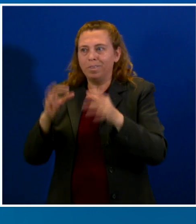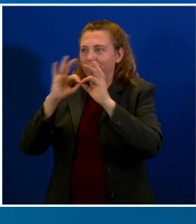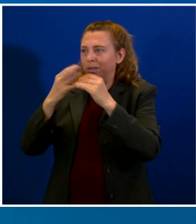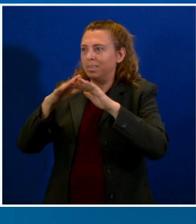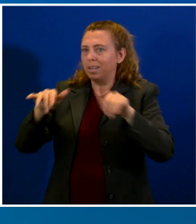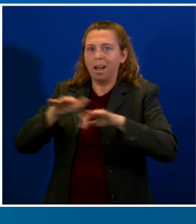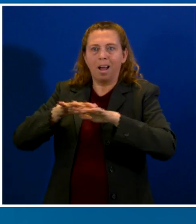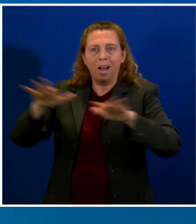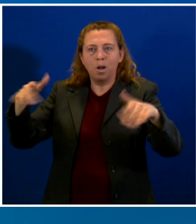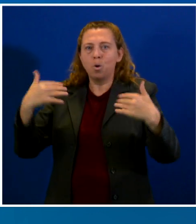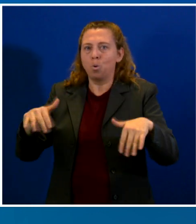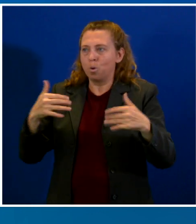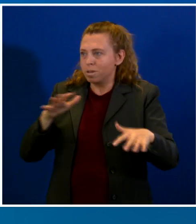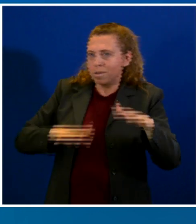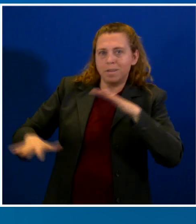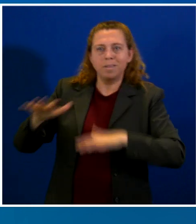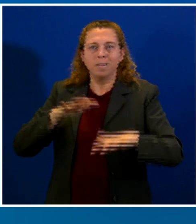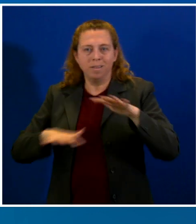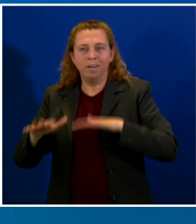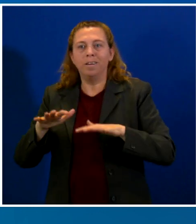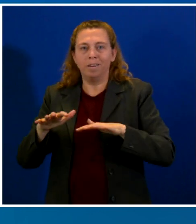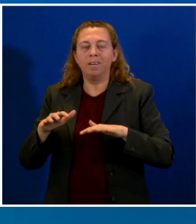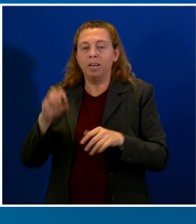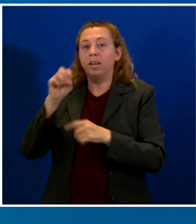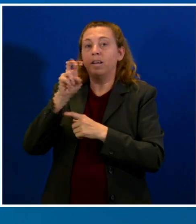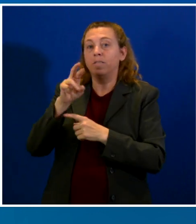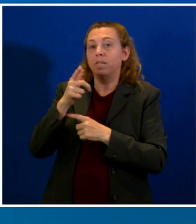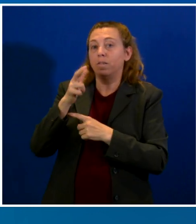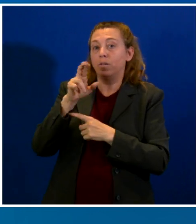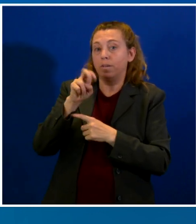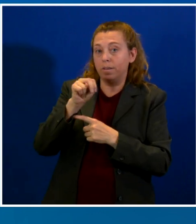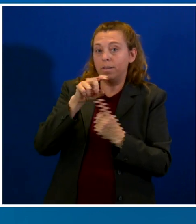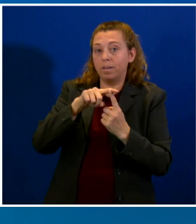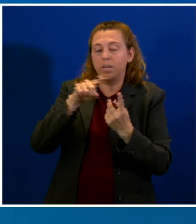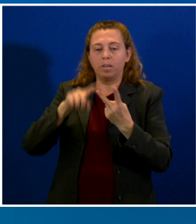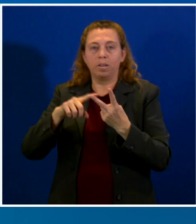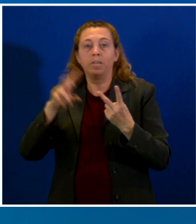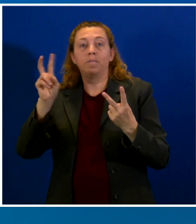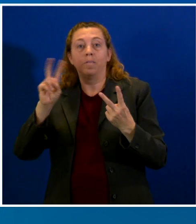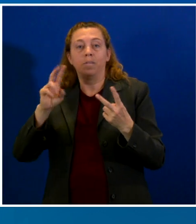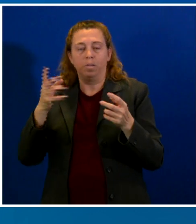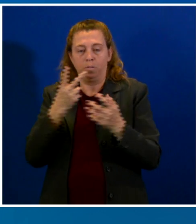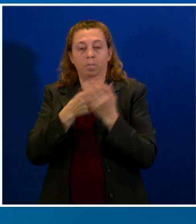Evergreen and Vancouver. Public Schools have already been transitioning students to hybrid learning.